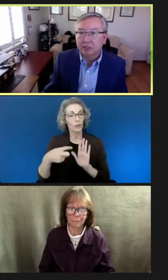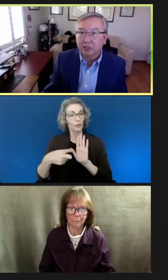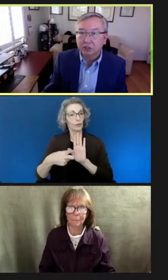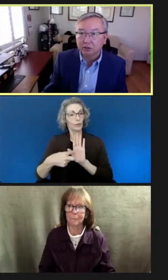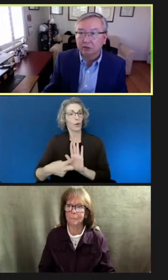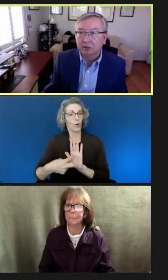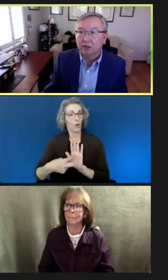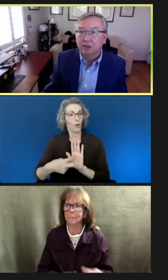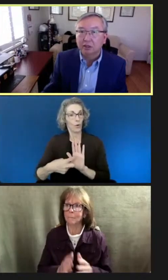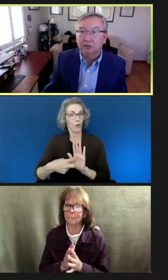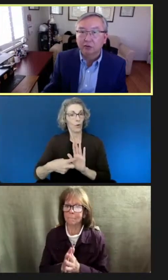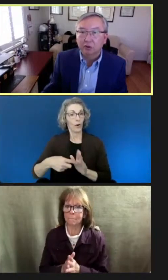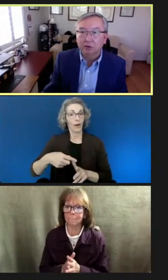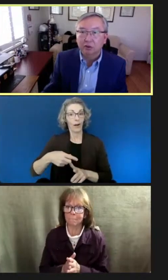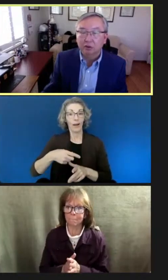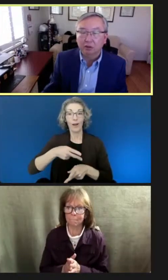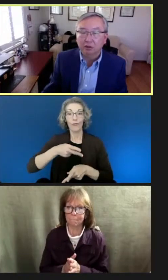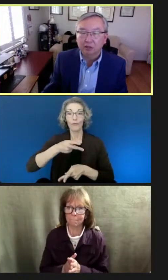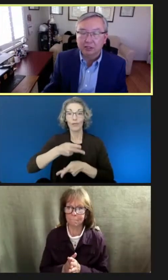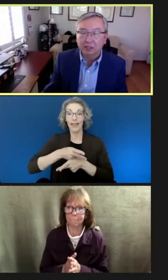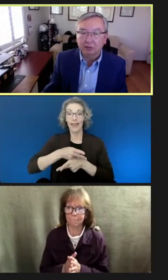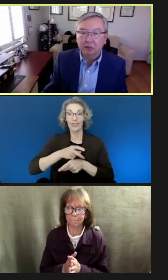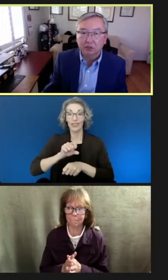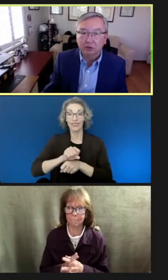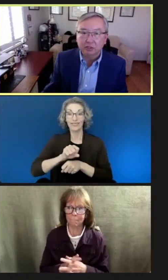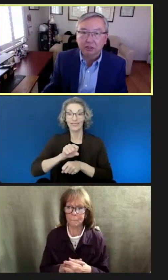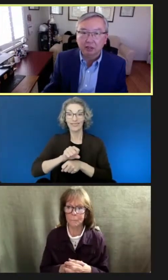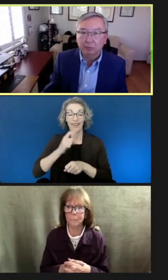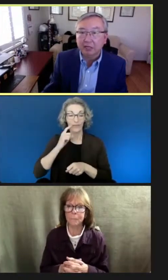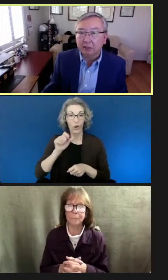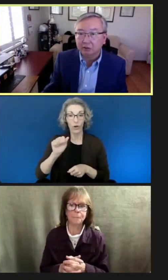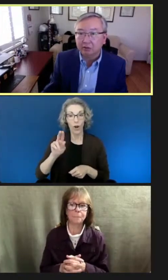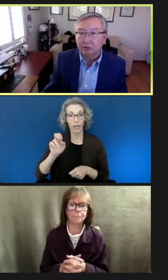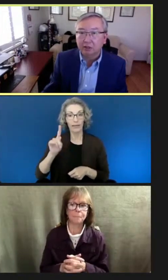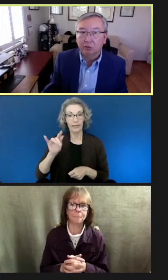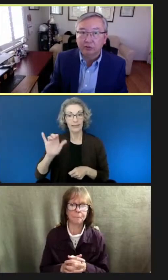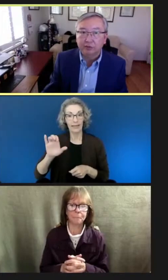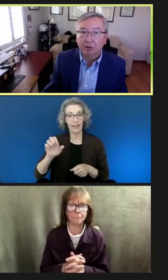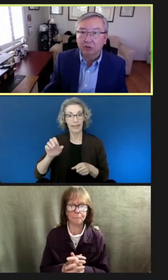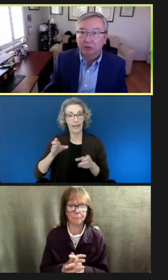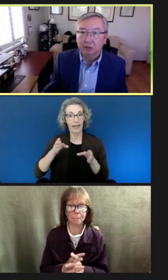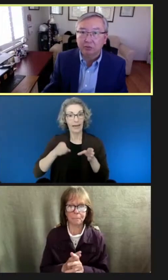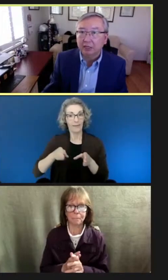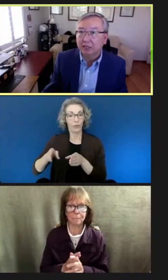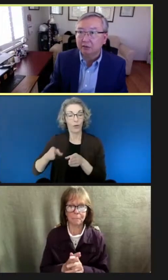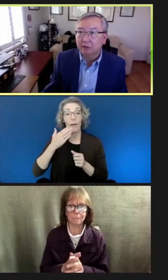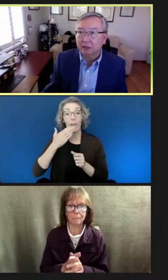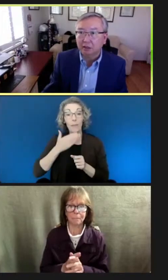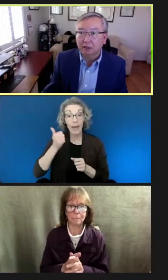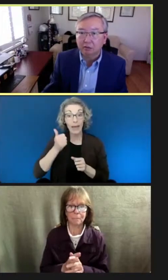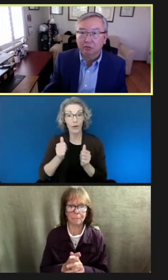autistic individuals are better with our curriculum